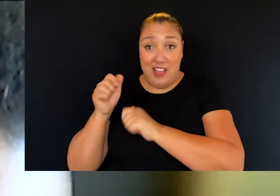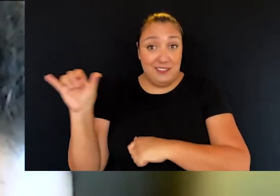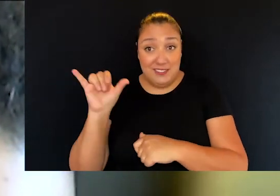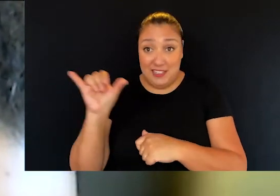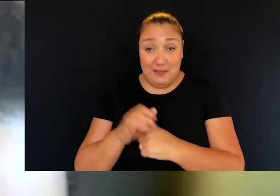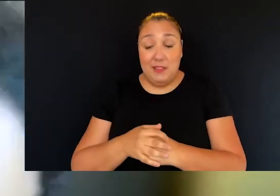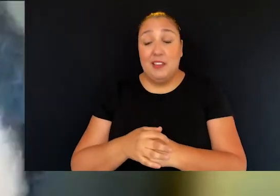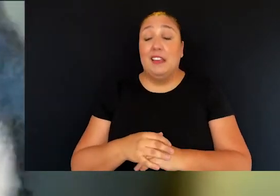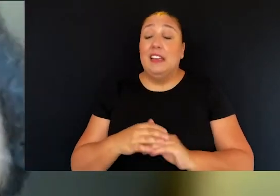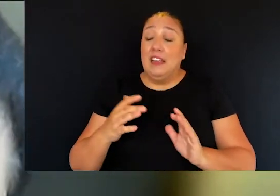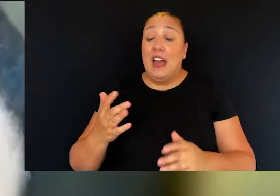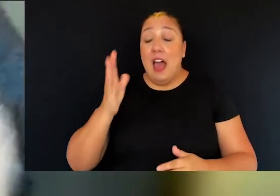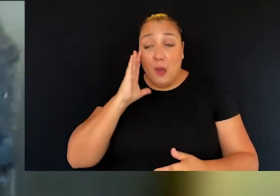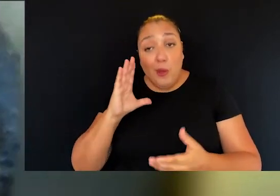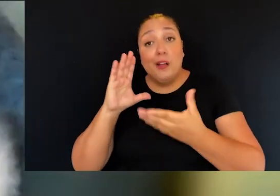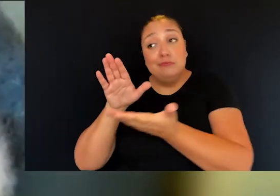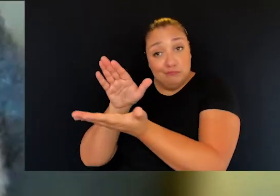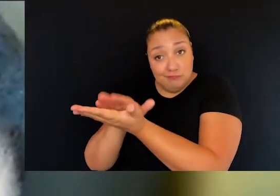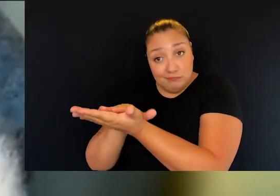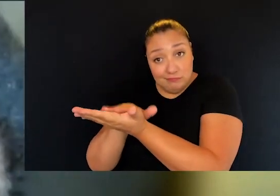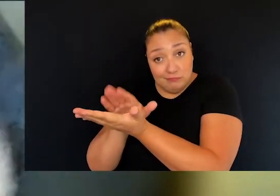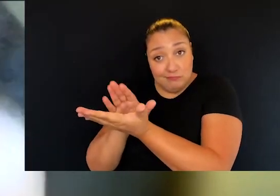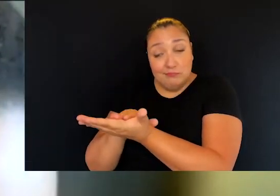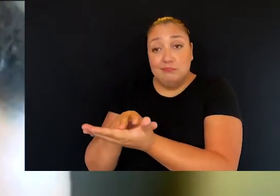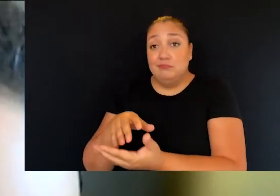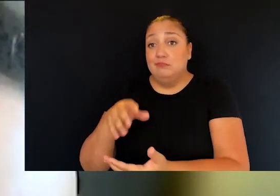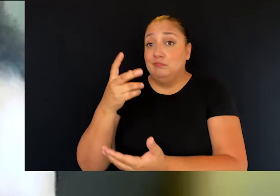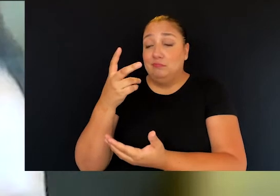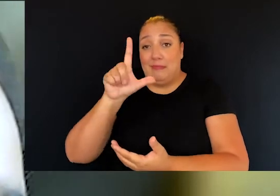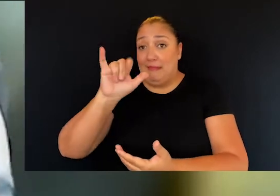that Lizzo right away made her change, right?